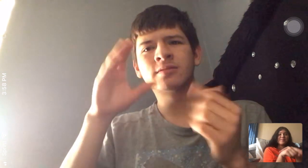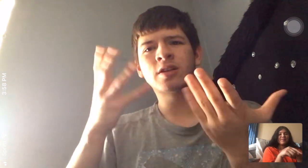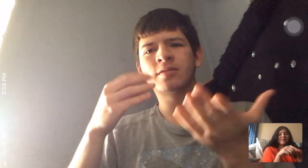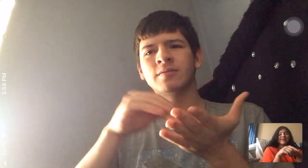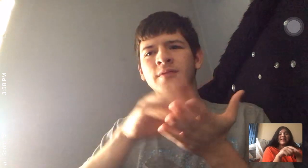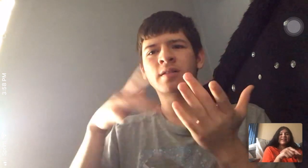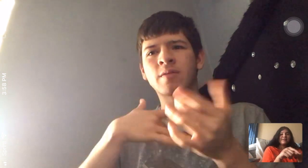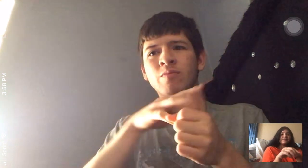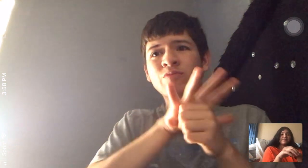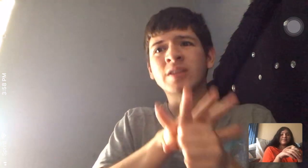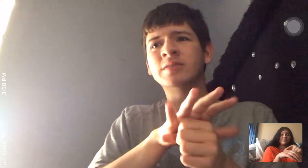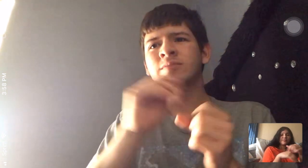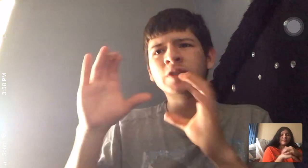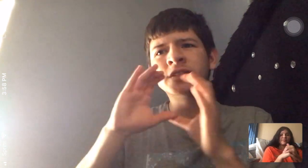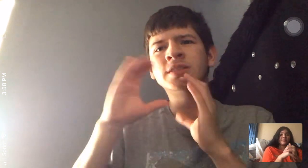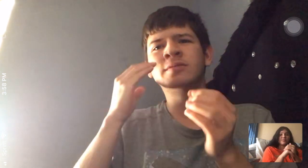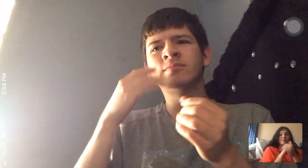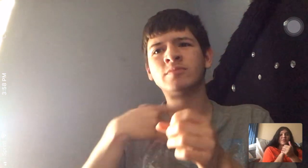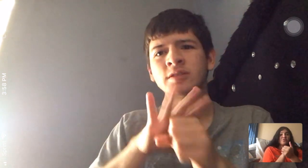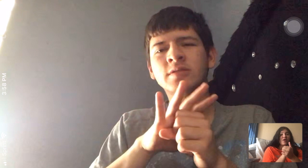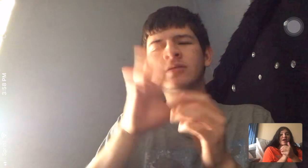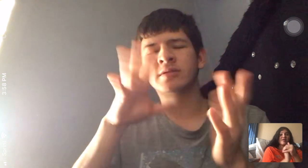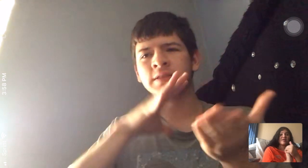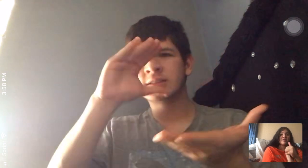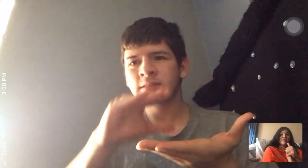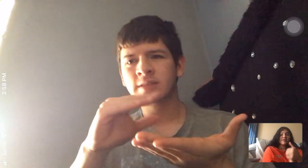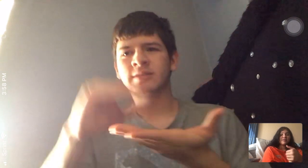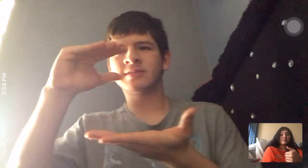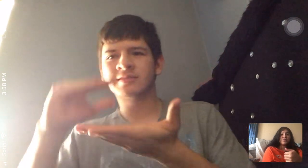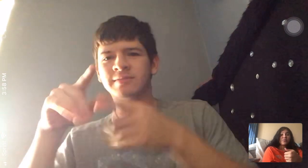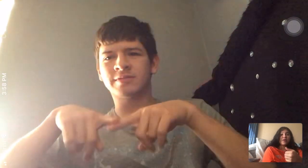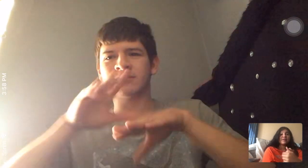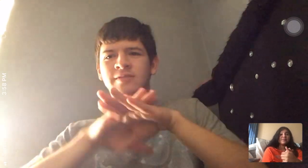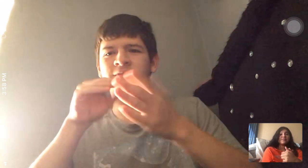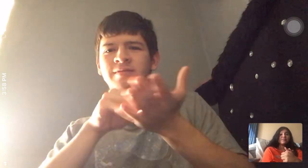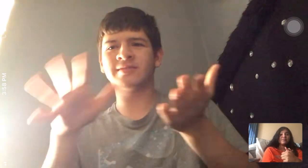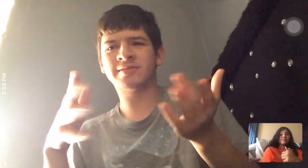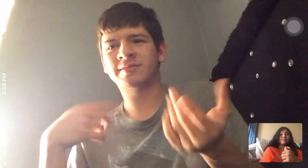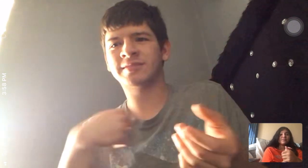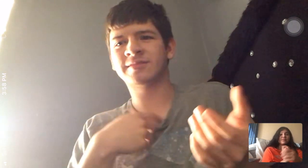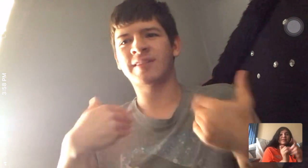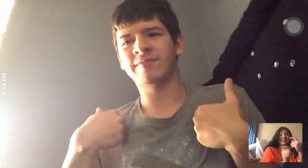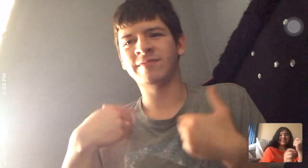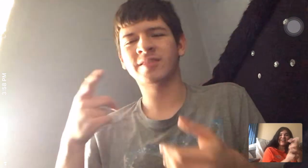They listen to our stress and communicate with the teachers so they can reduce the assignments on the students.